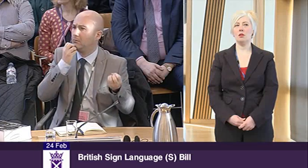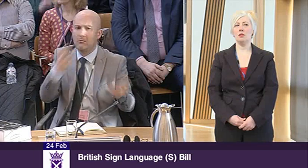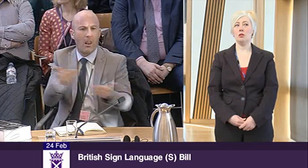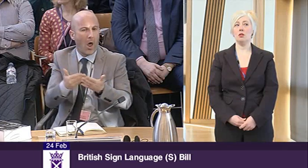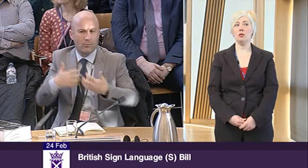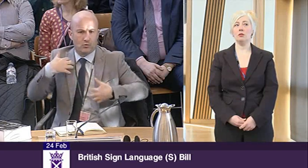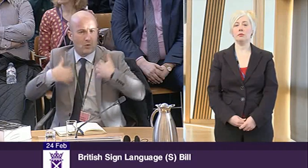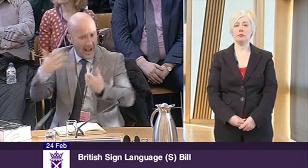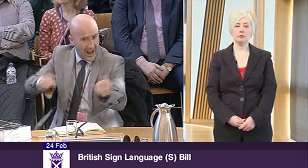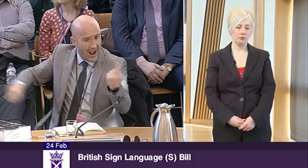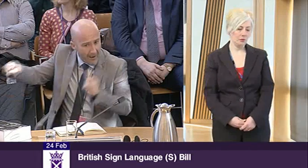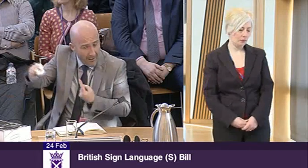linguistic access.